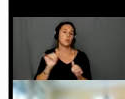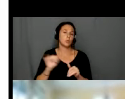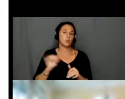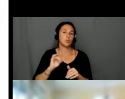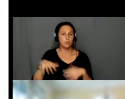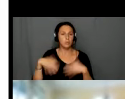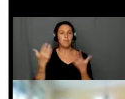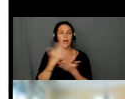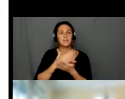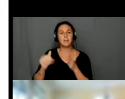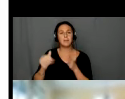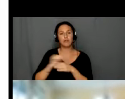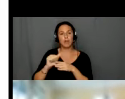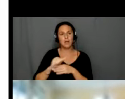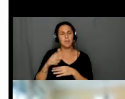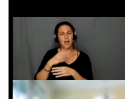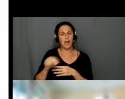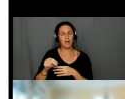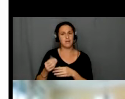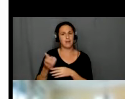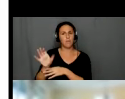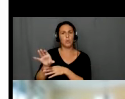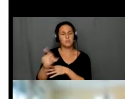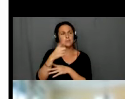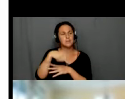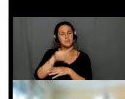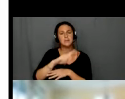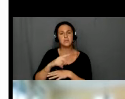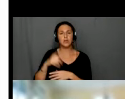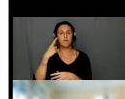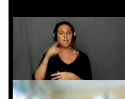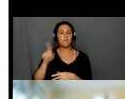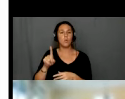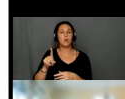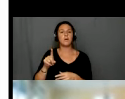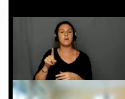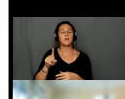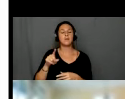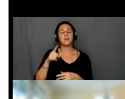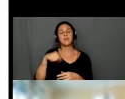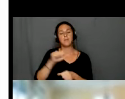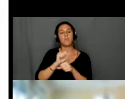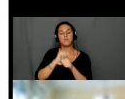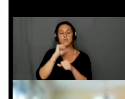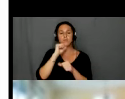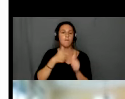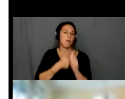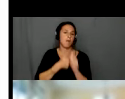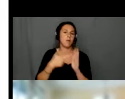and enforcement, too, with with employers who don't don't follow those rules I can go to the the next next slide